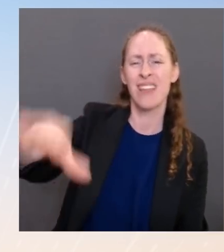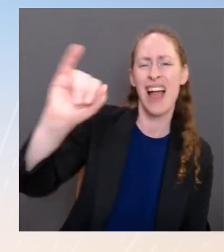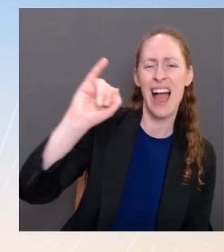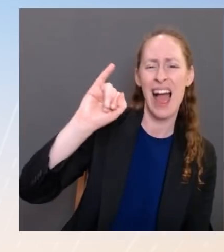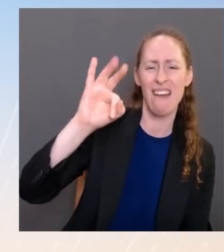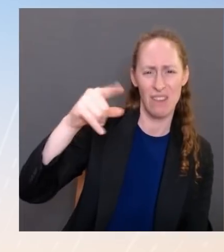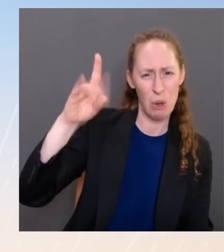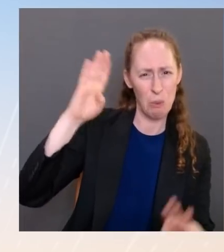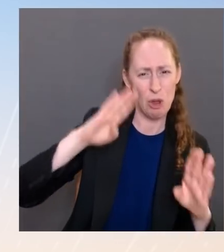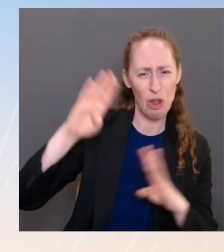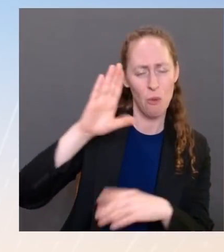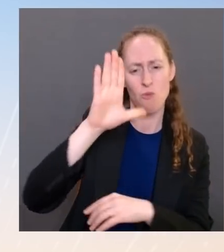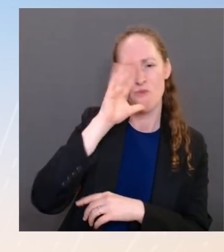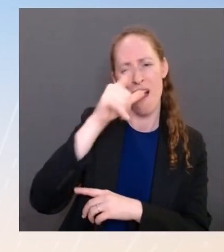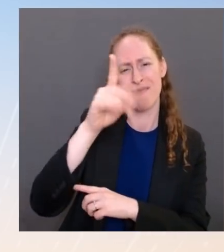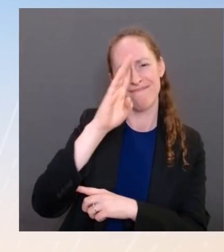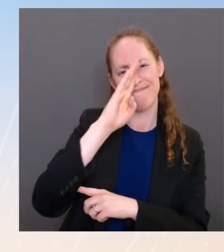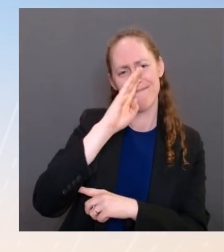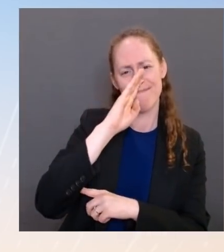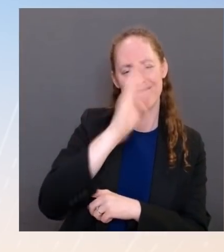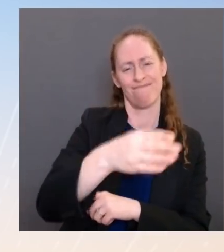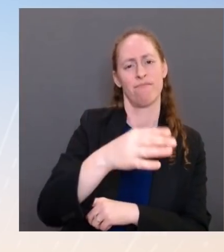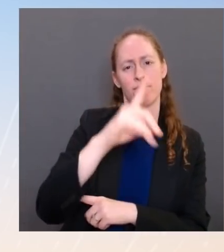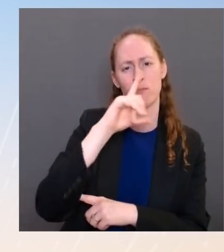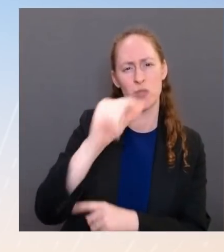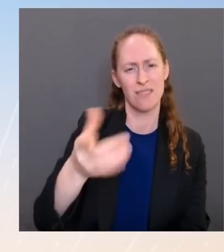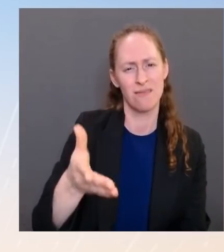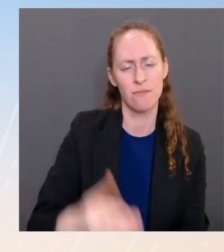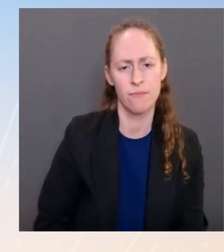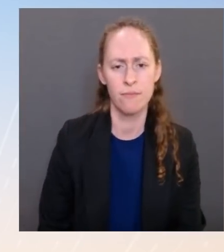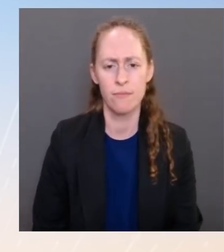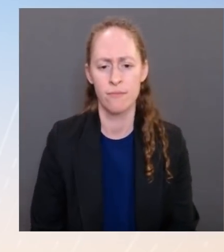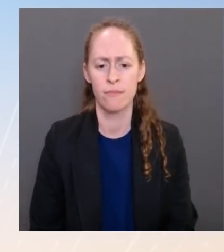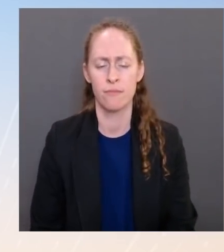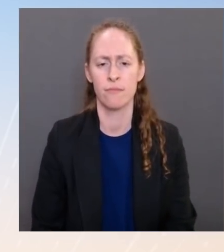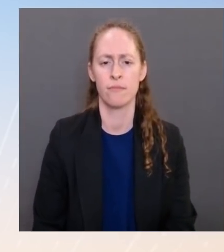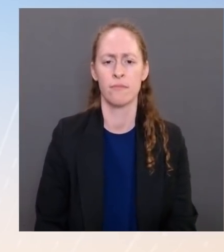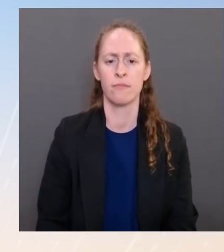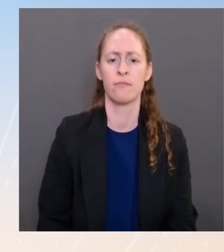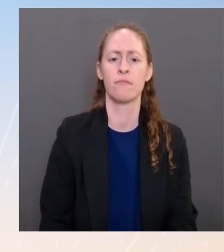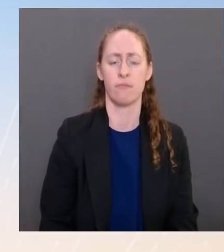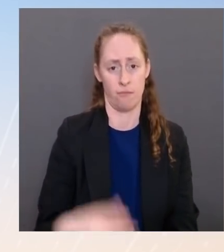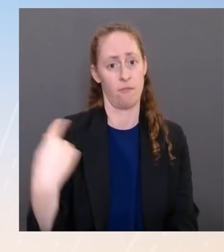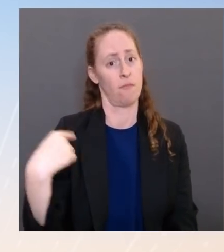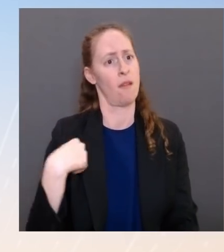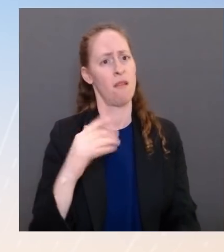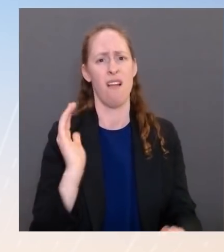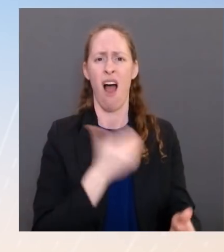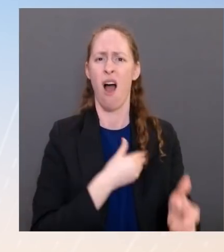Ms. Psaki: I would say our role right now -- we feel the most constructive role is to continue to support the Ukrainians' hands